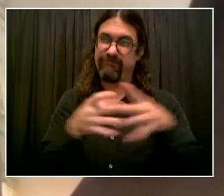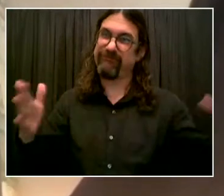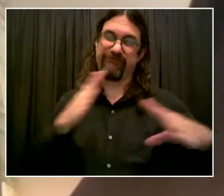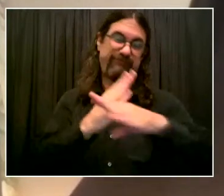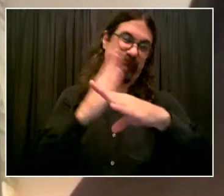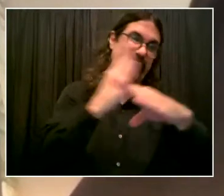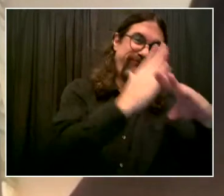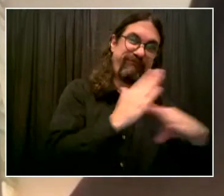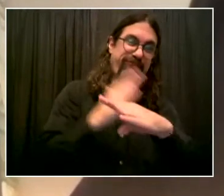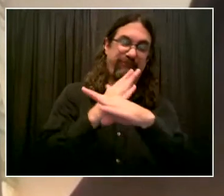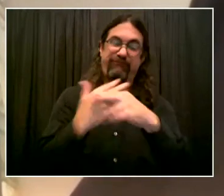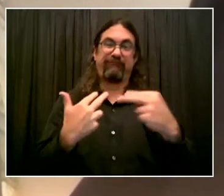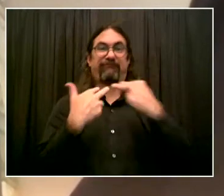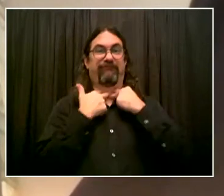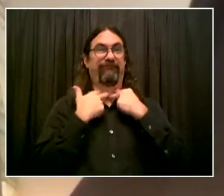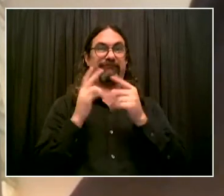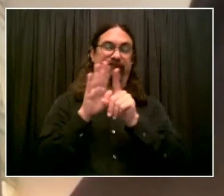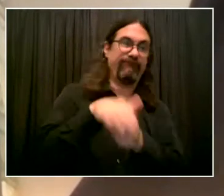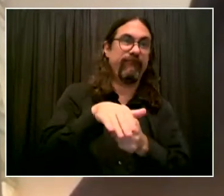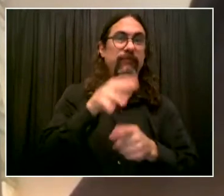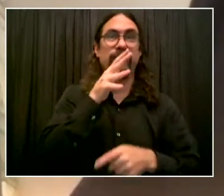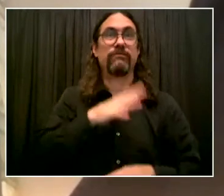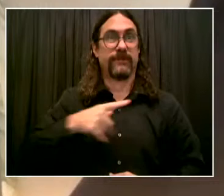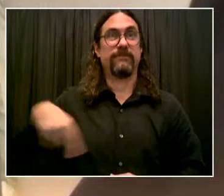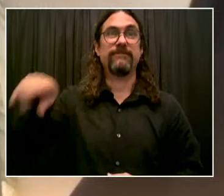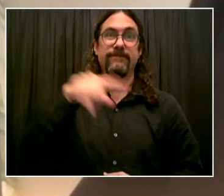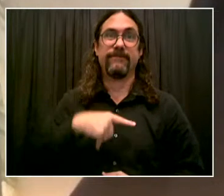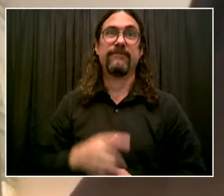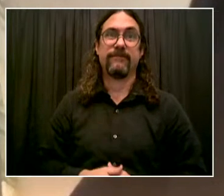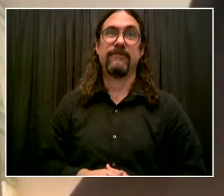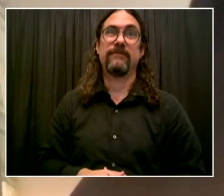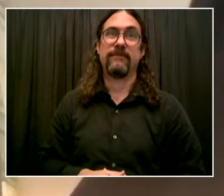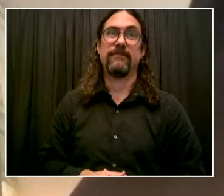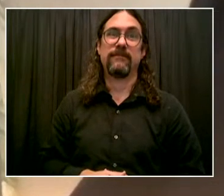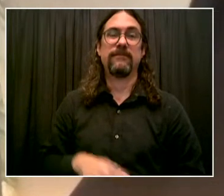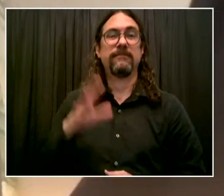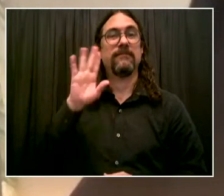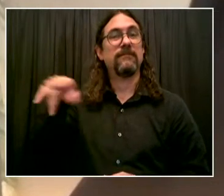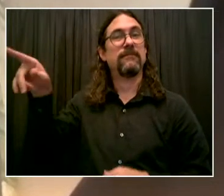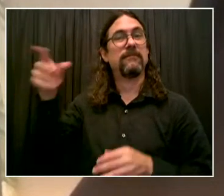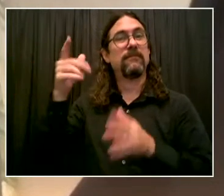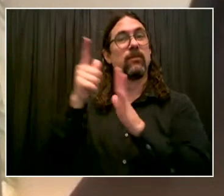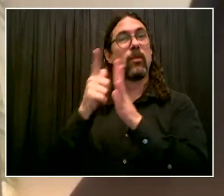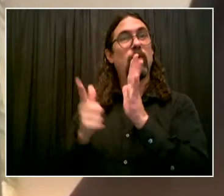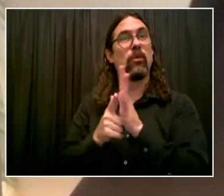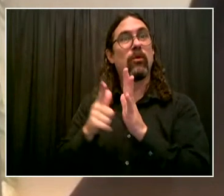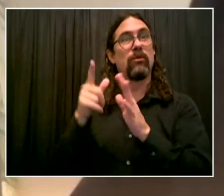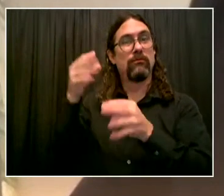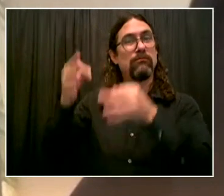A PREMADE BAN.